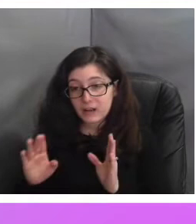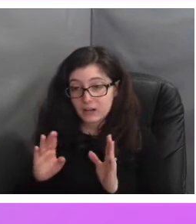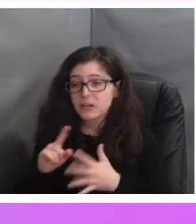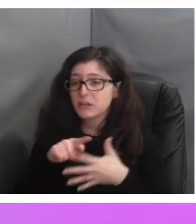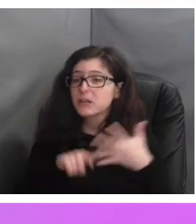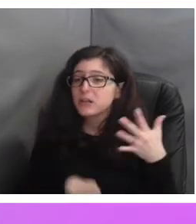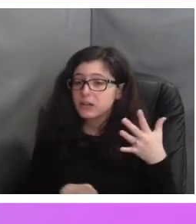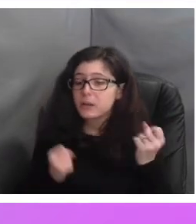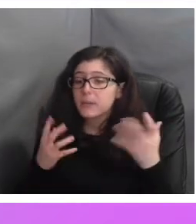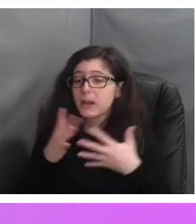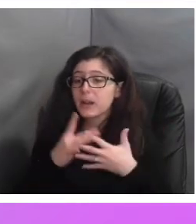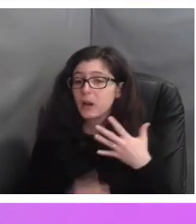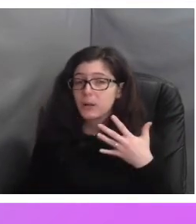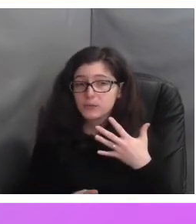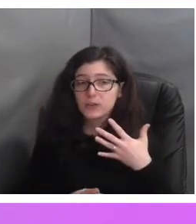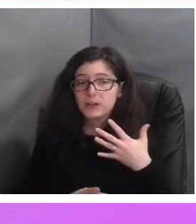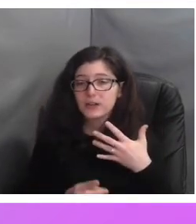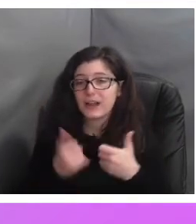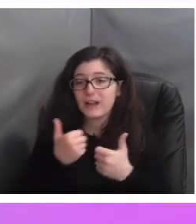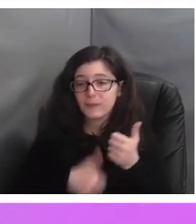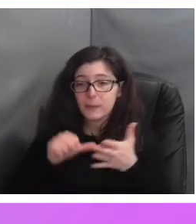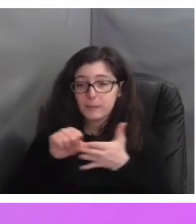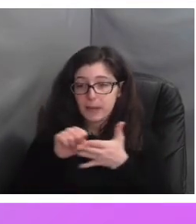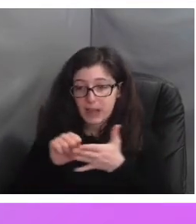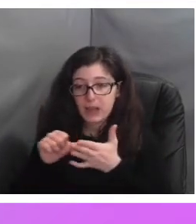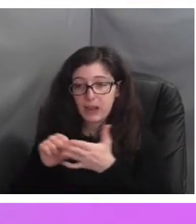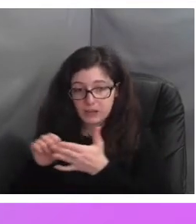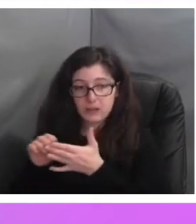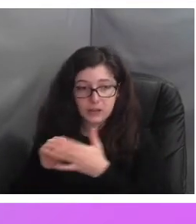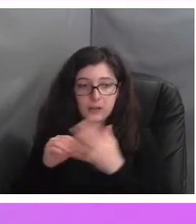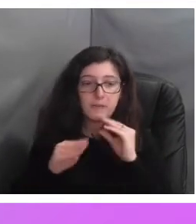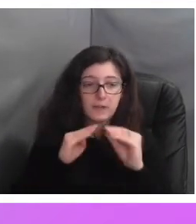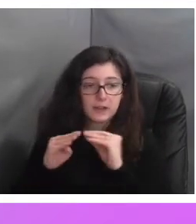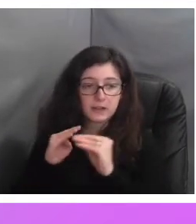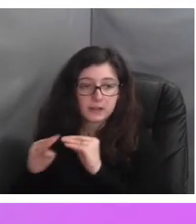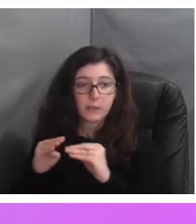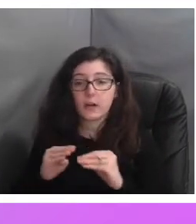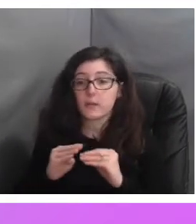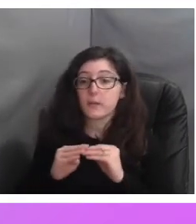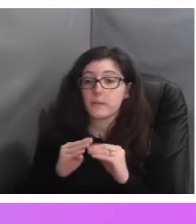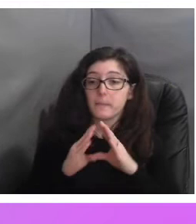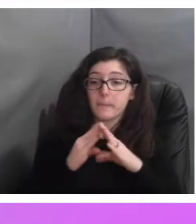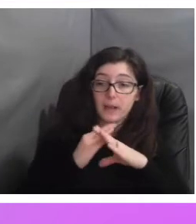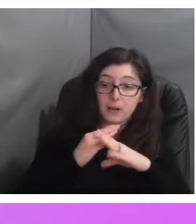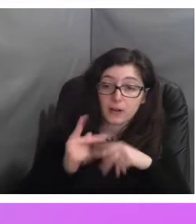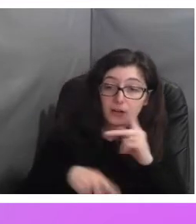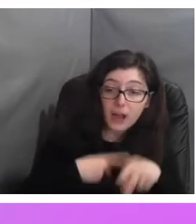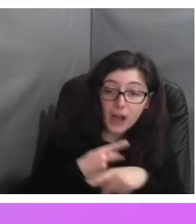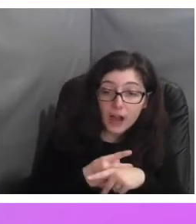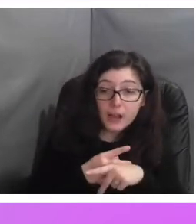You can do it page by page, you can do it barrier type by barrier type, like we're going to do alt text